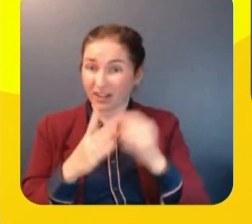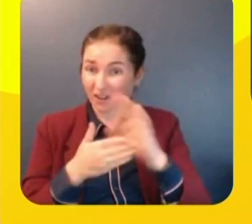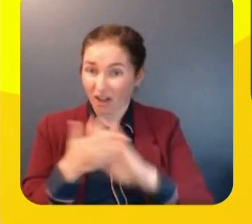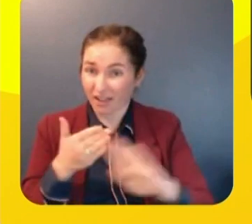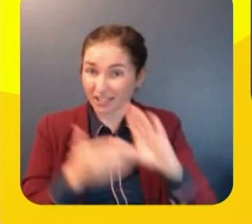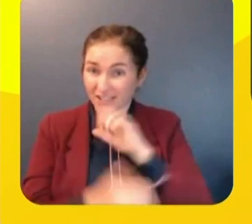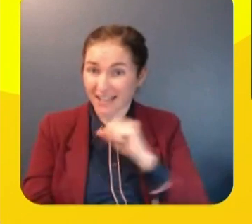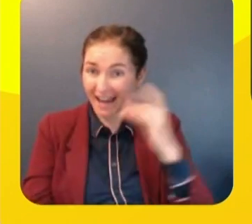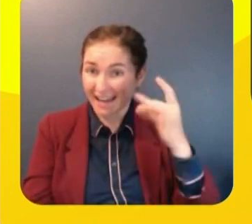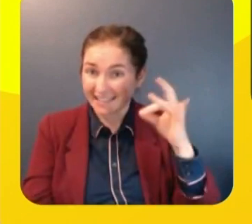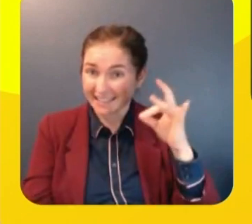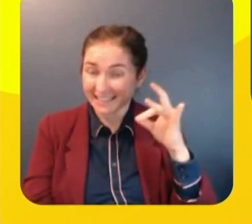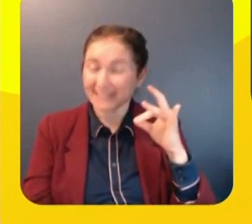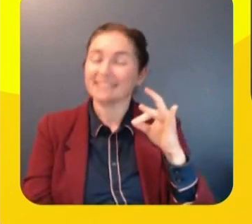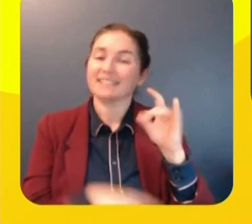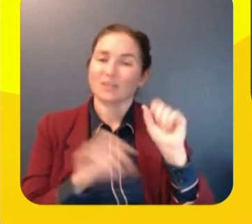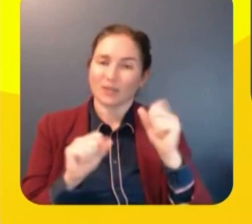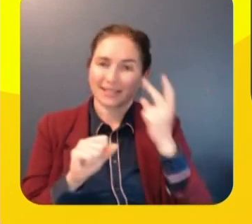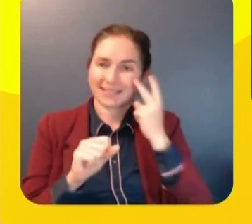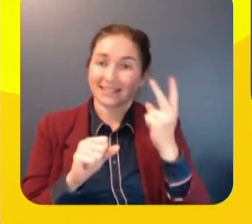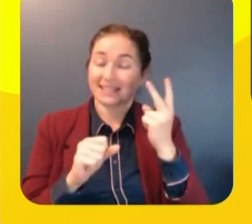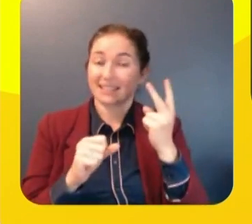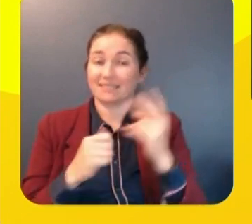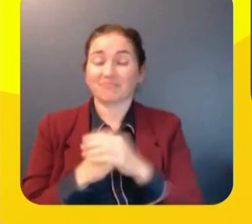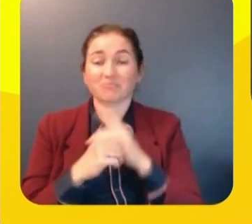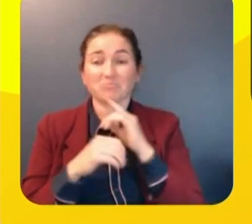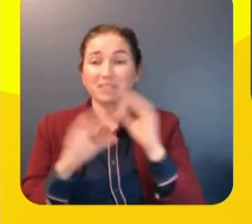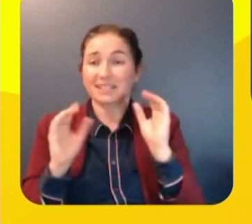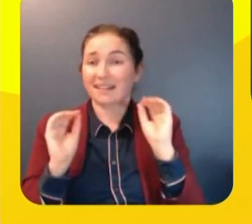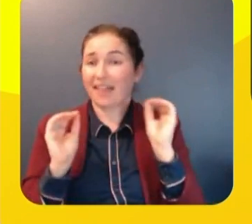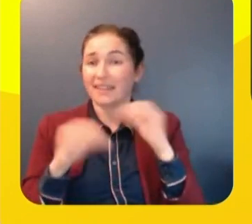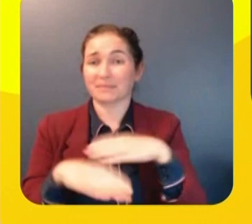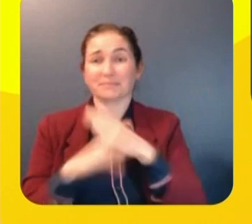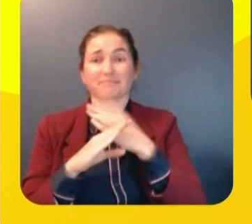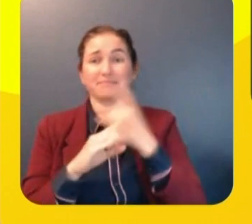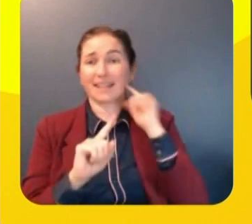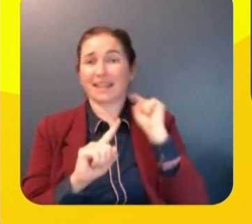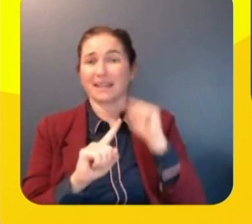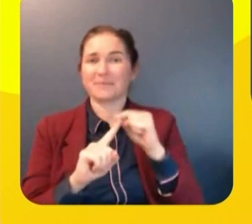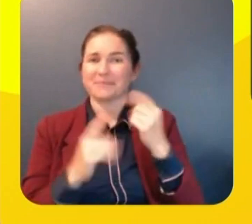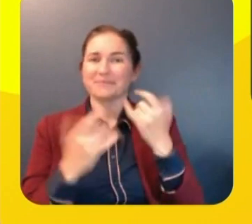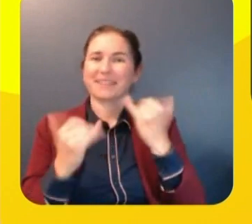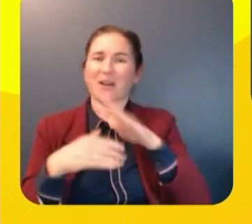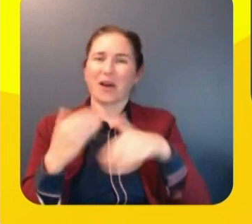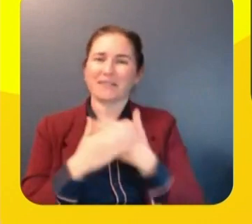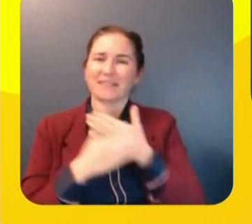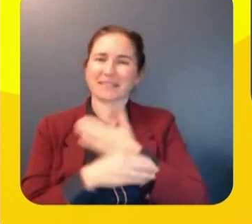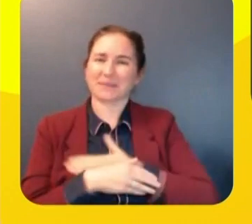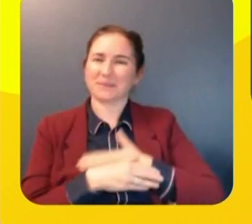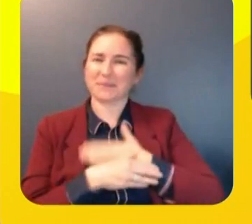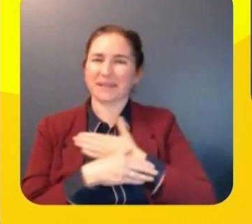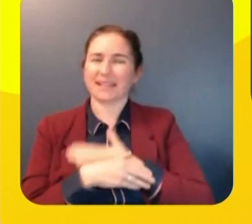As you can see, nothing has held him back. Let's all of us please take a leaf out of Matt's book.